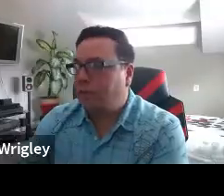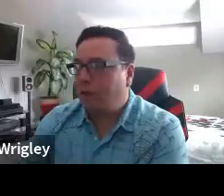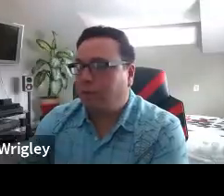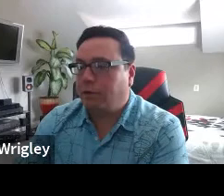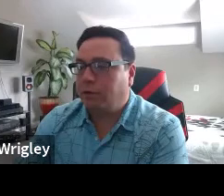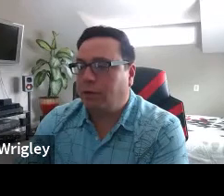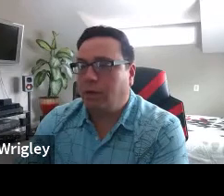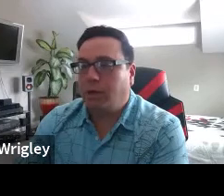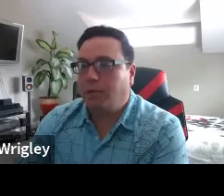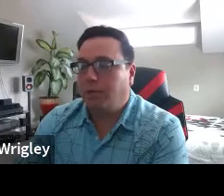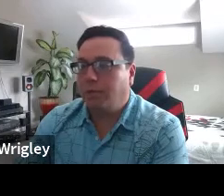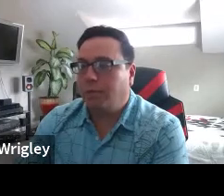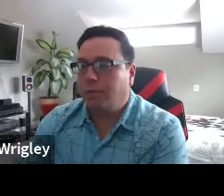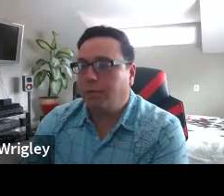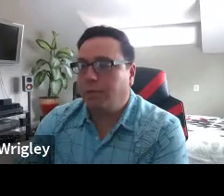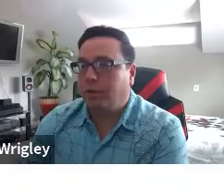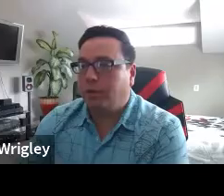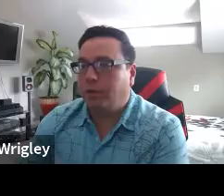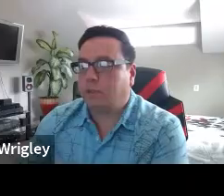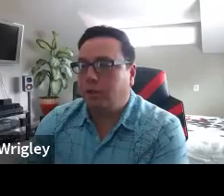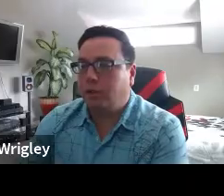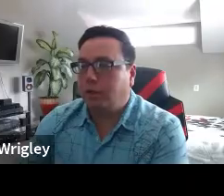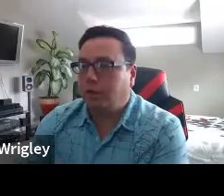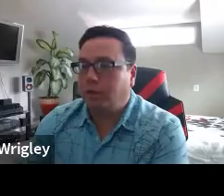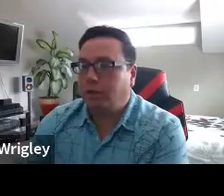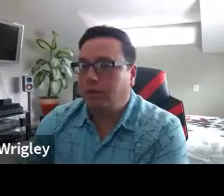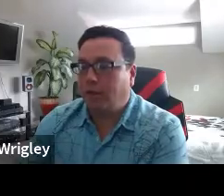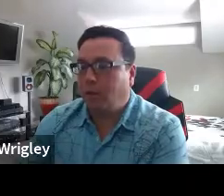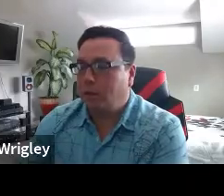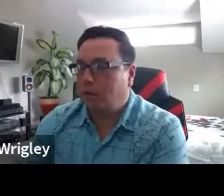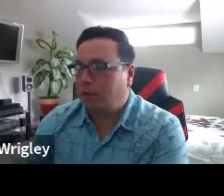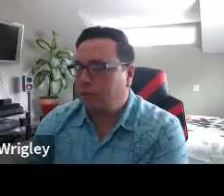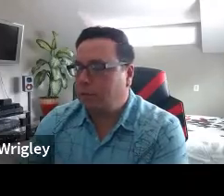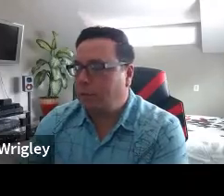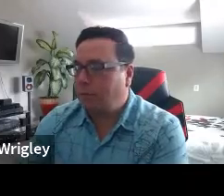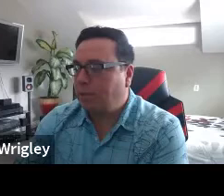covering the concern for that question. Is that Debbie?